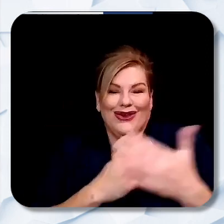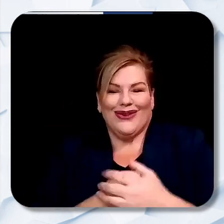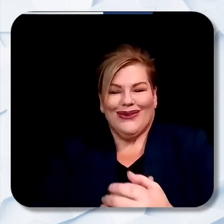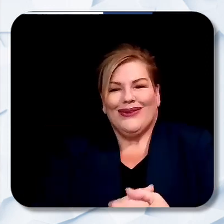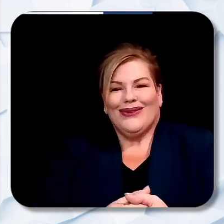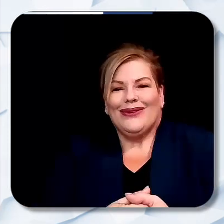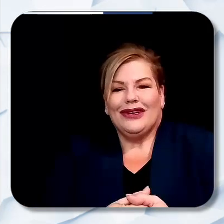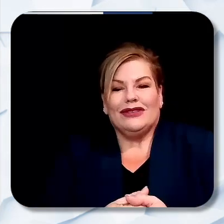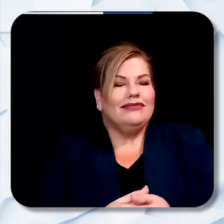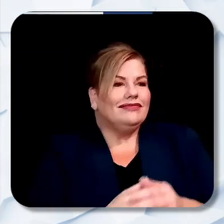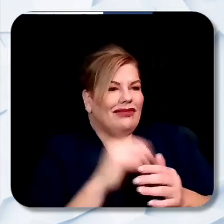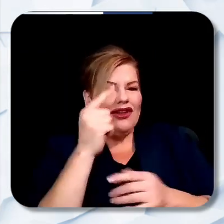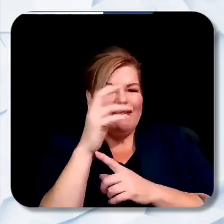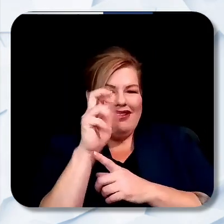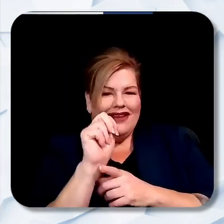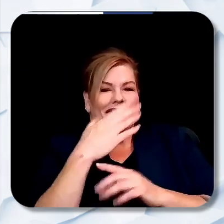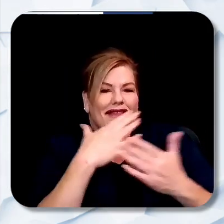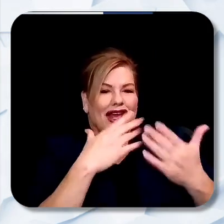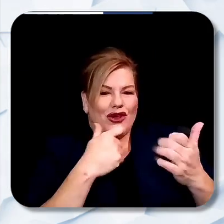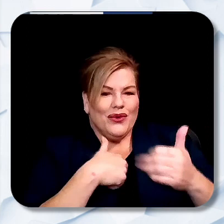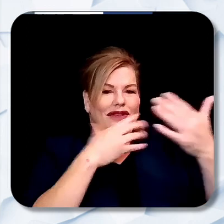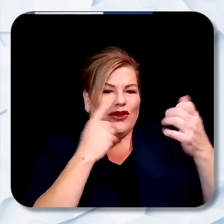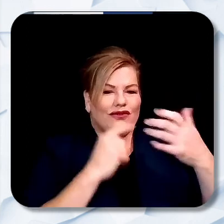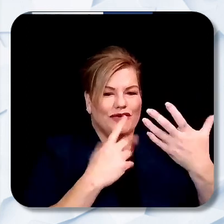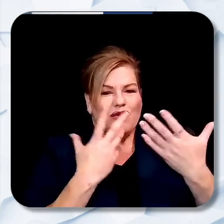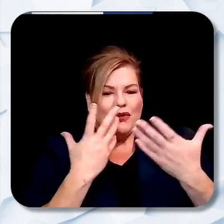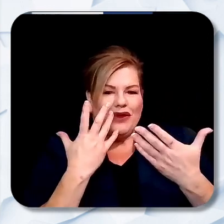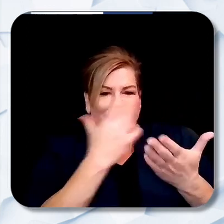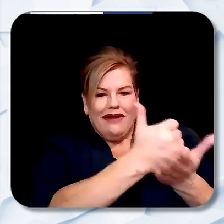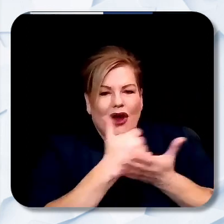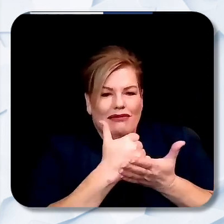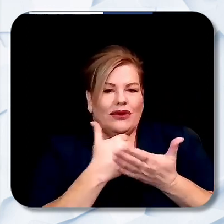Thank you, Erin, for being here, and thank you for being a resource uh to our LA partners.